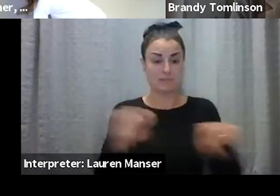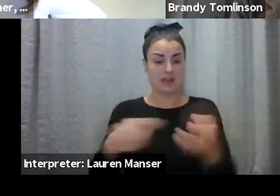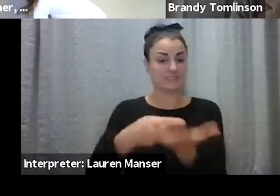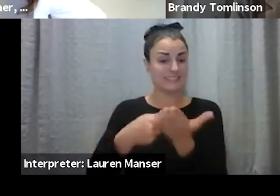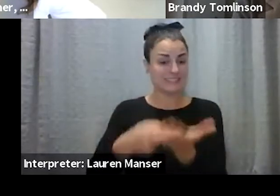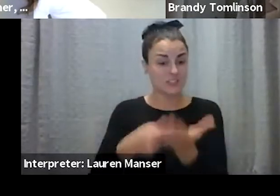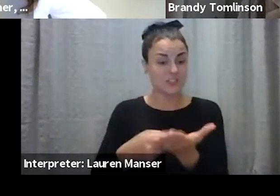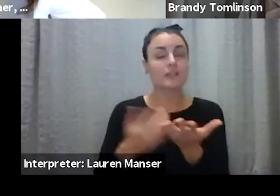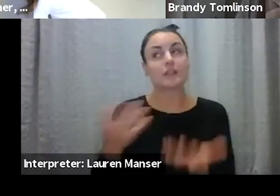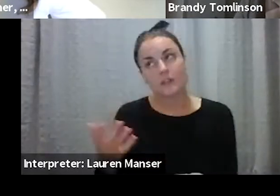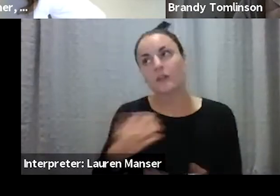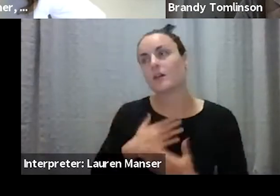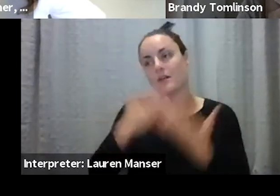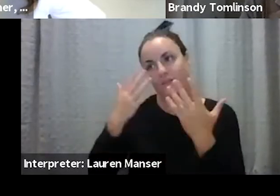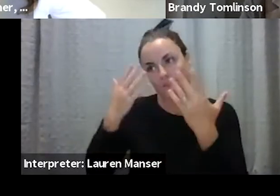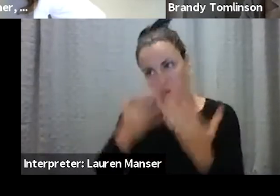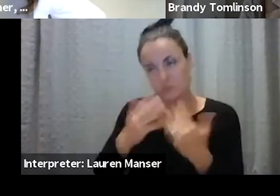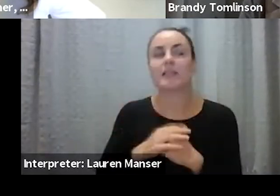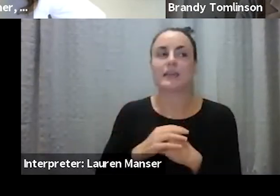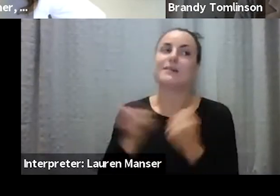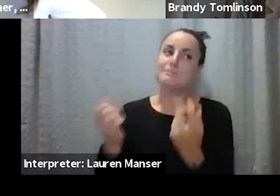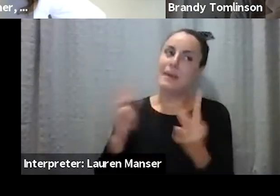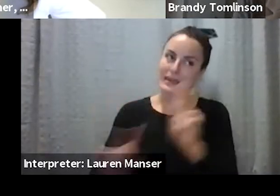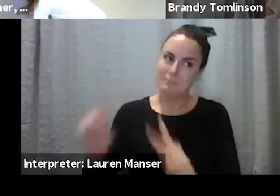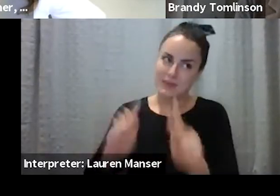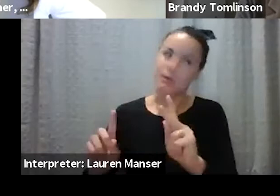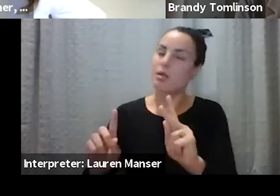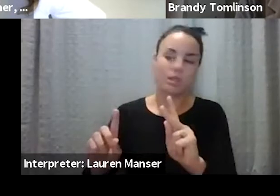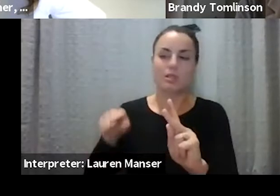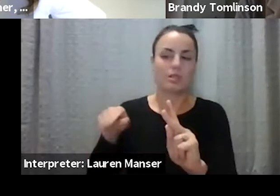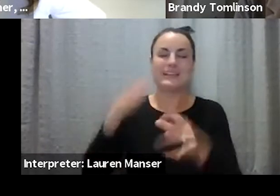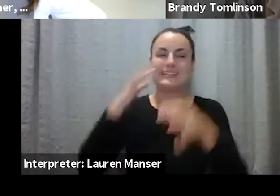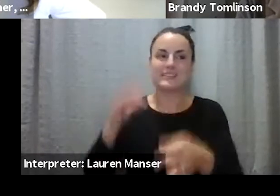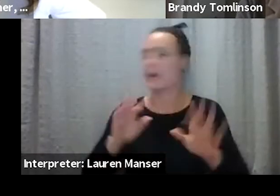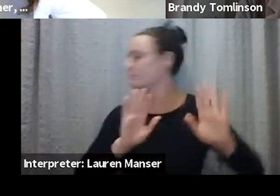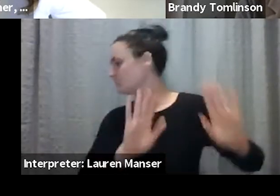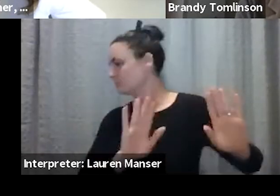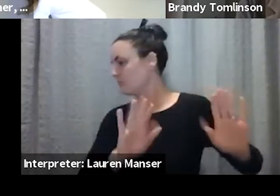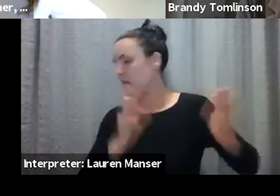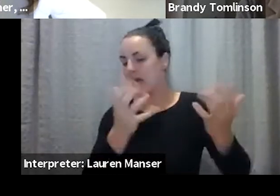end up avoiding seeking work because of this stigma, even though they want to be employed.